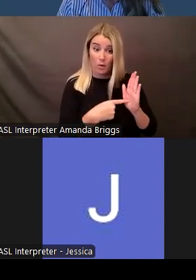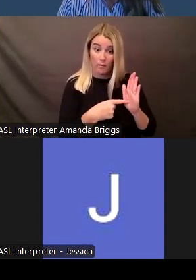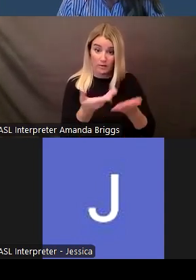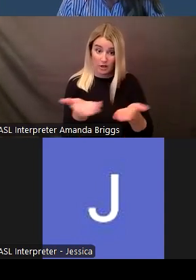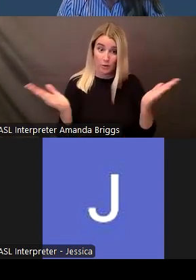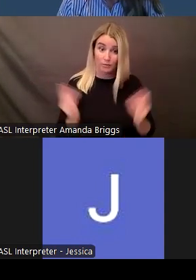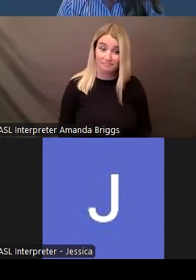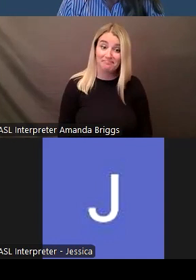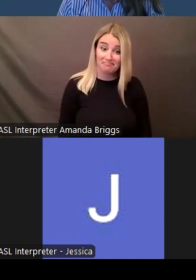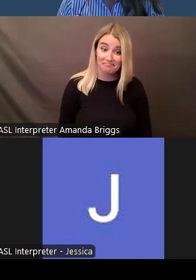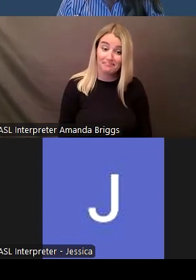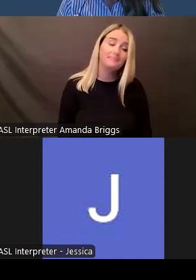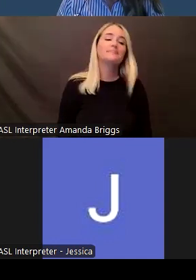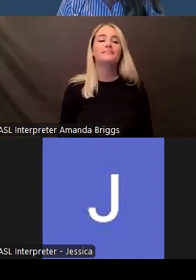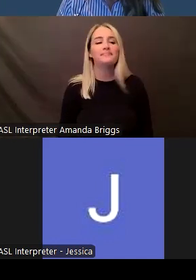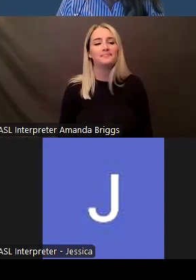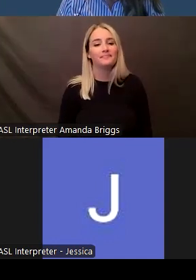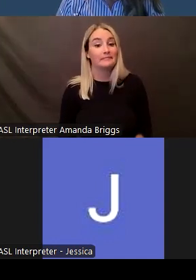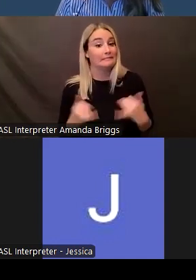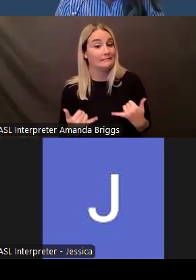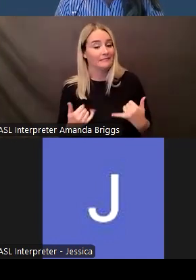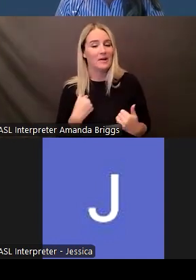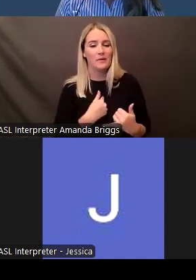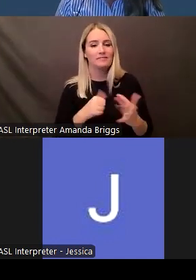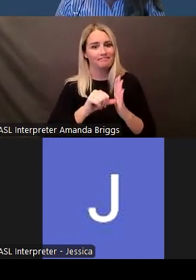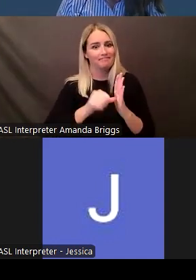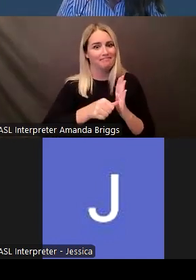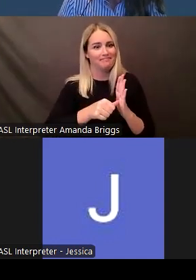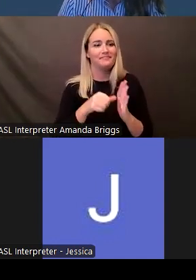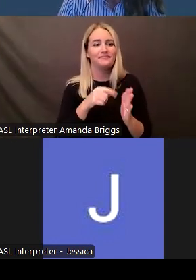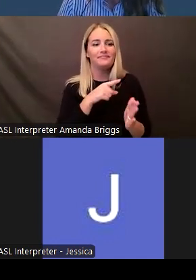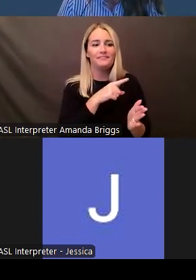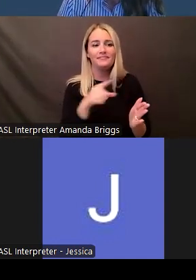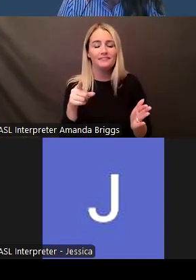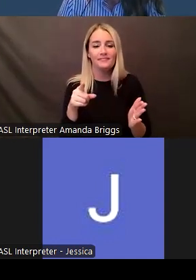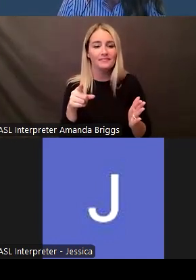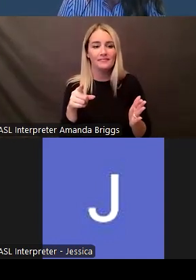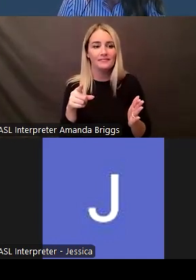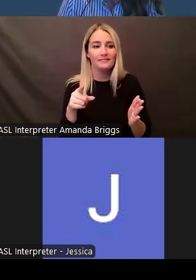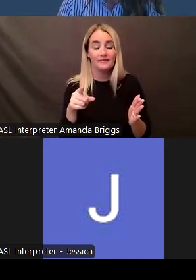But we really want to emphasize today that you should not be experiencing cuts to your services yet.